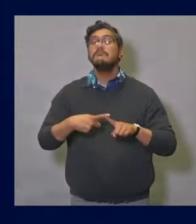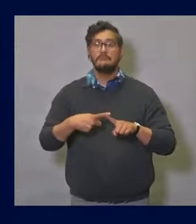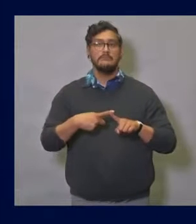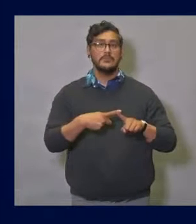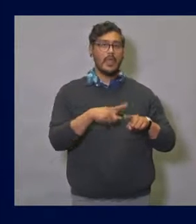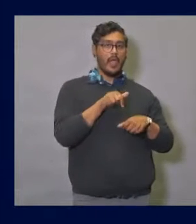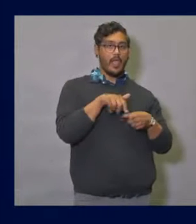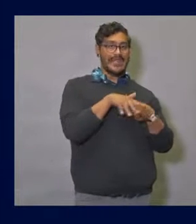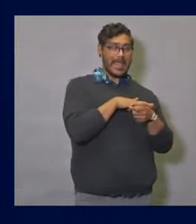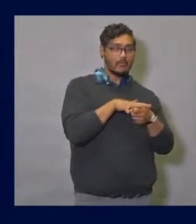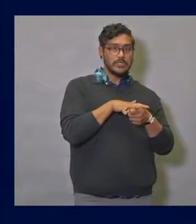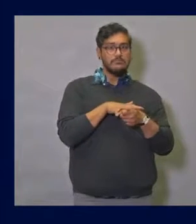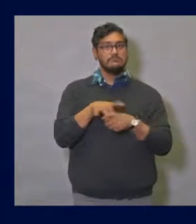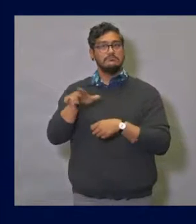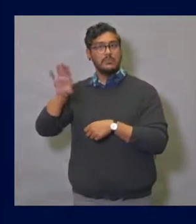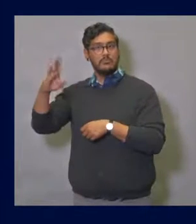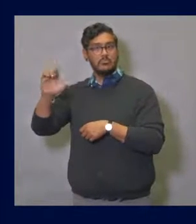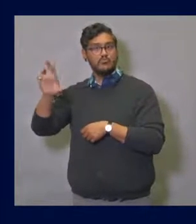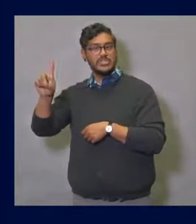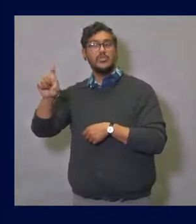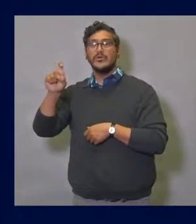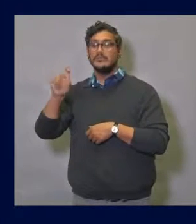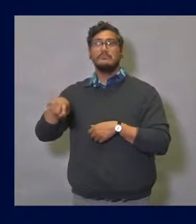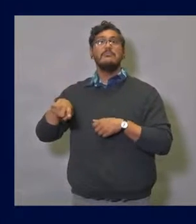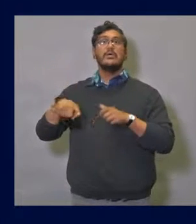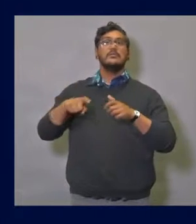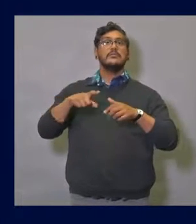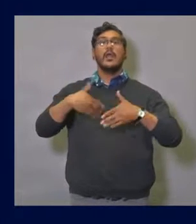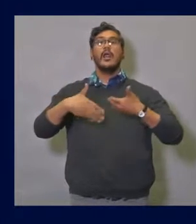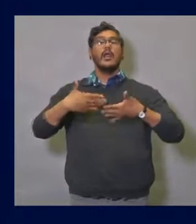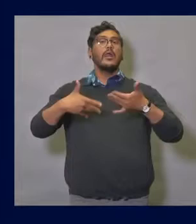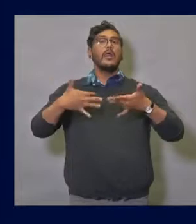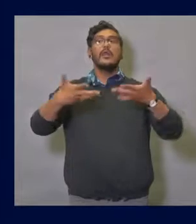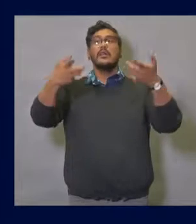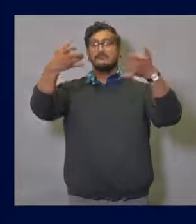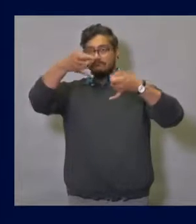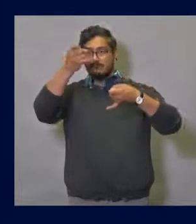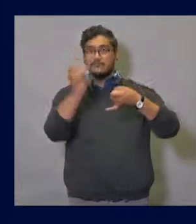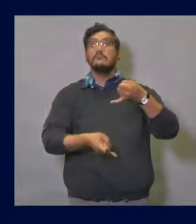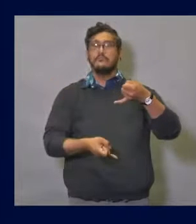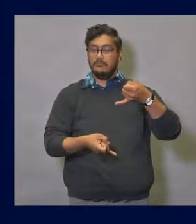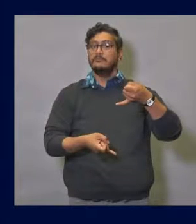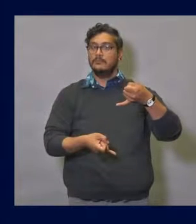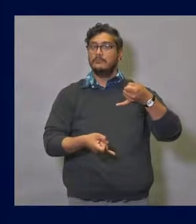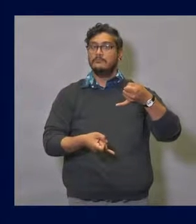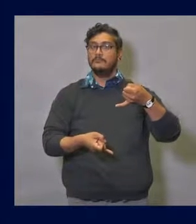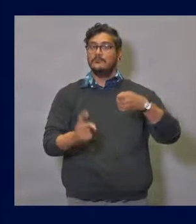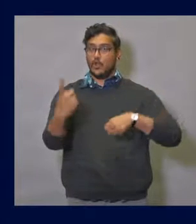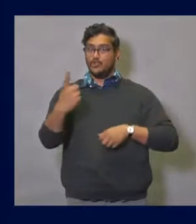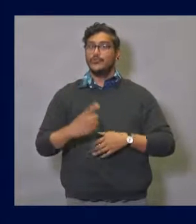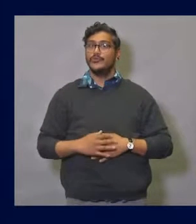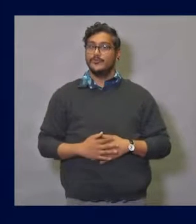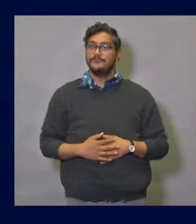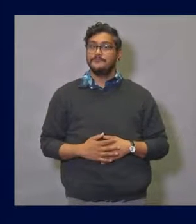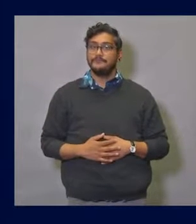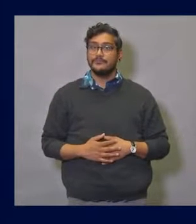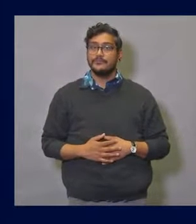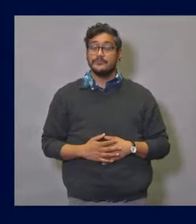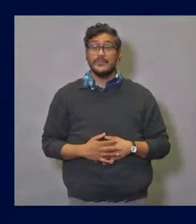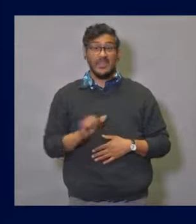EVENTUAL...